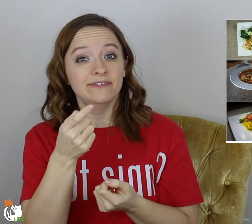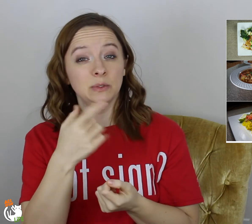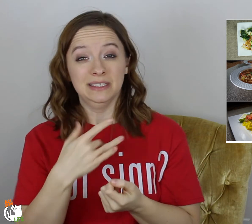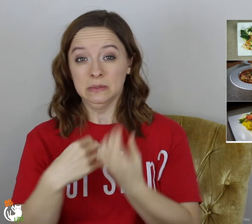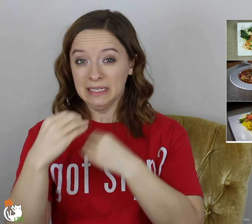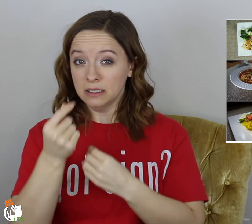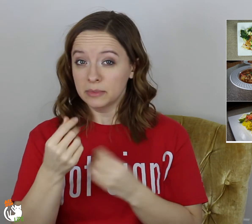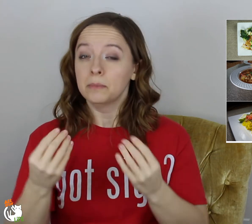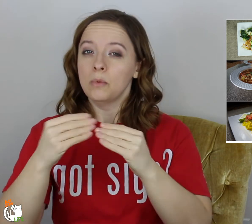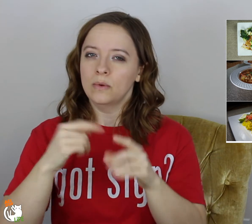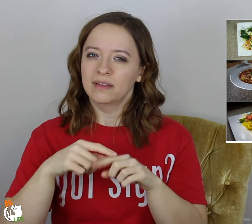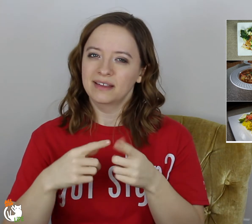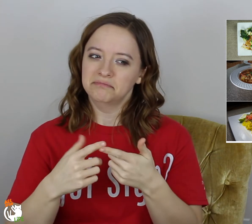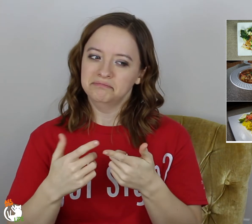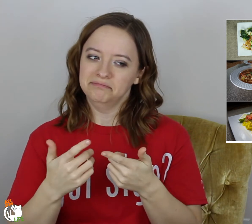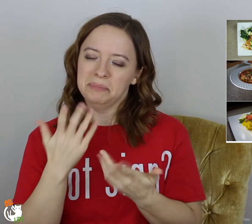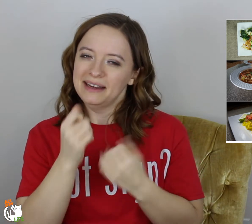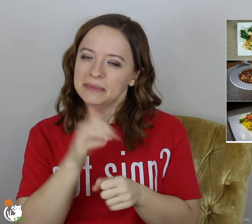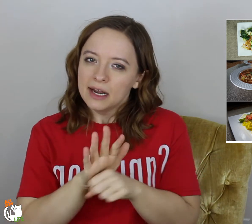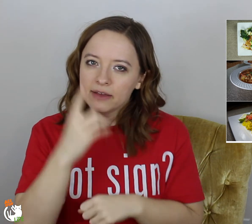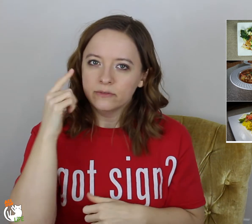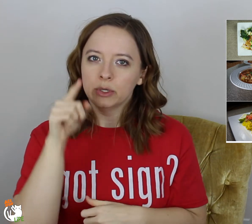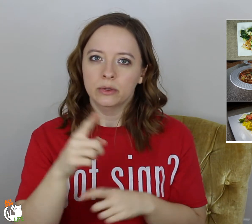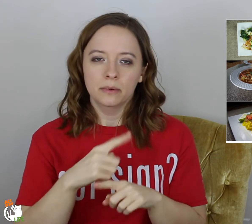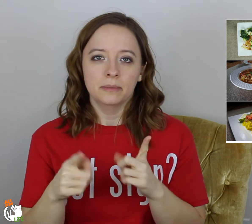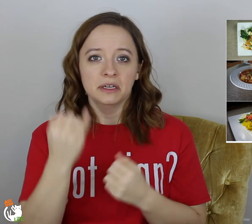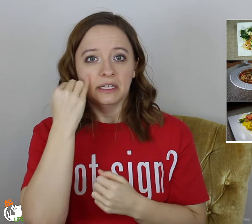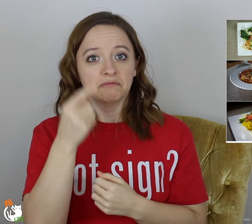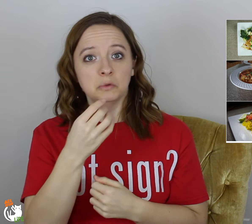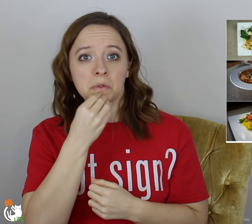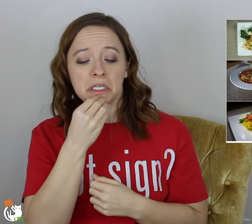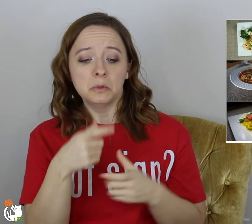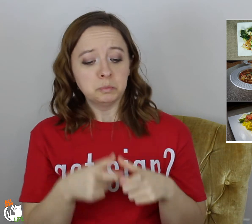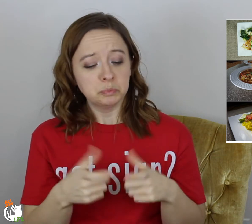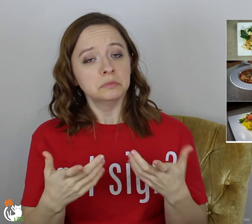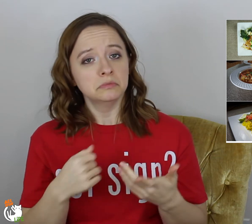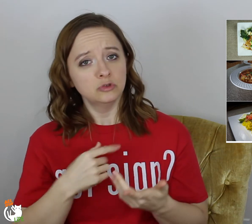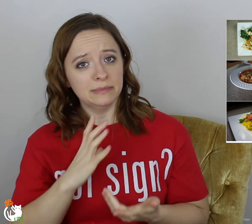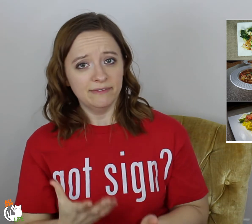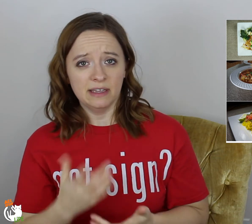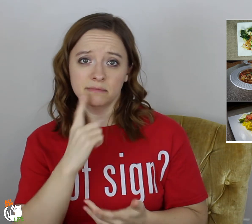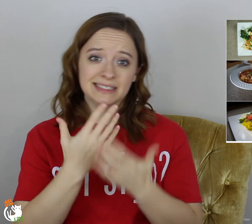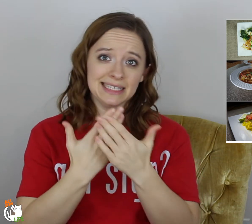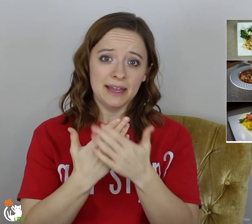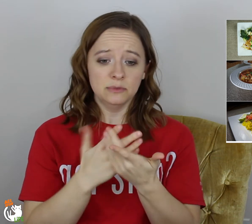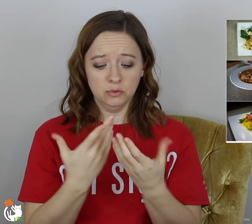If you typically like to eat a little bit more, it may not be enough for you. But if you eat a regular size portion, you should be fine.